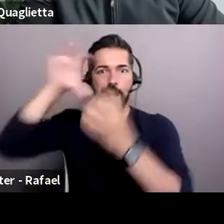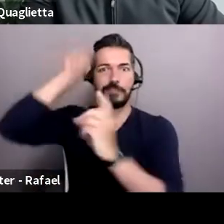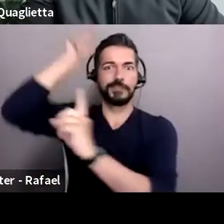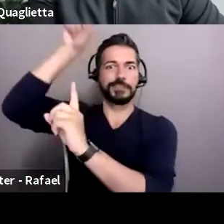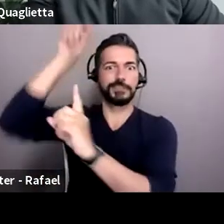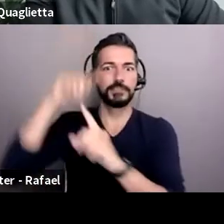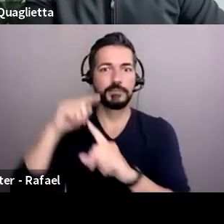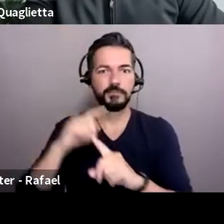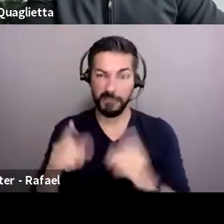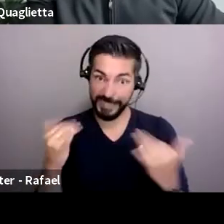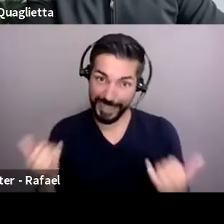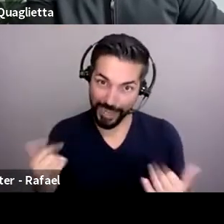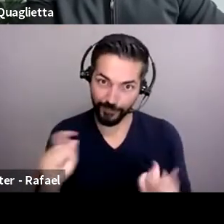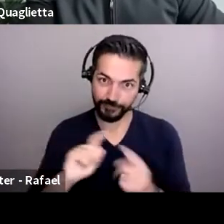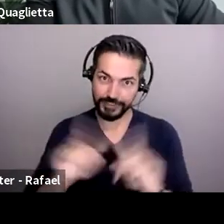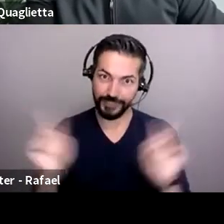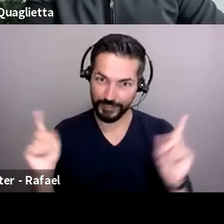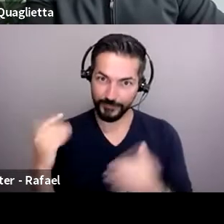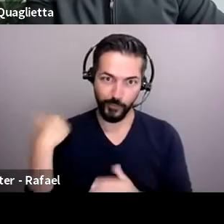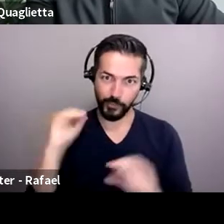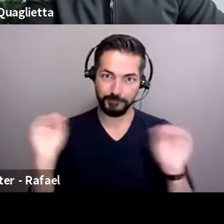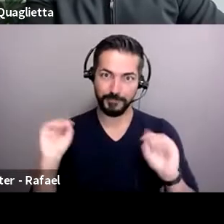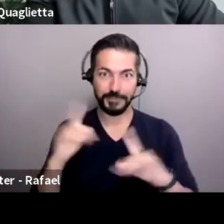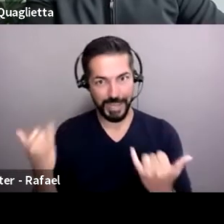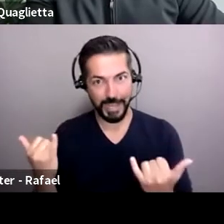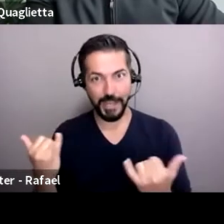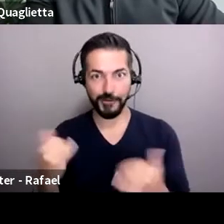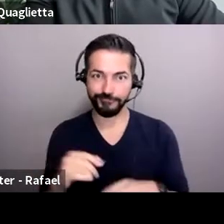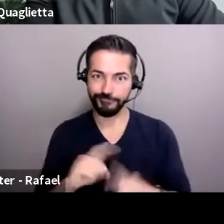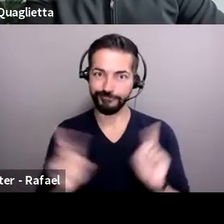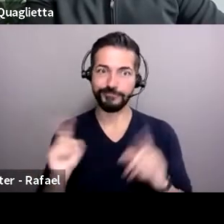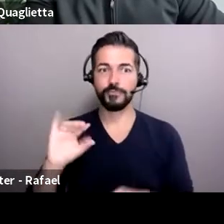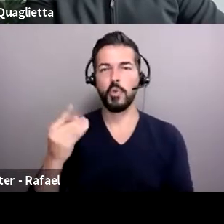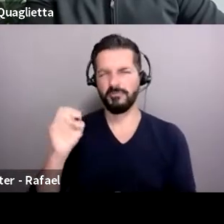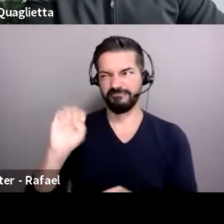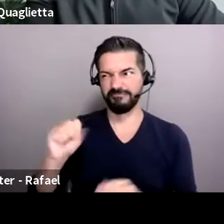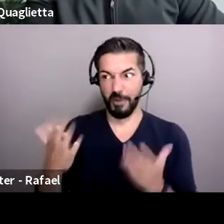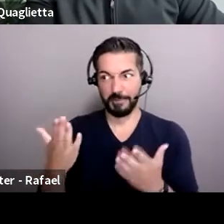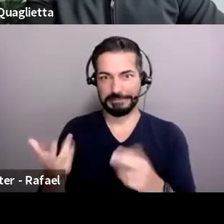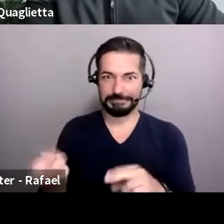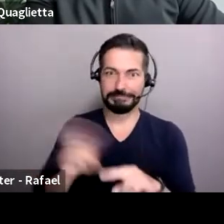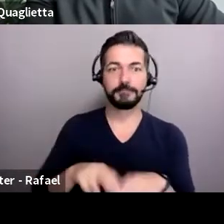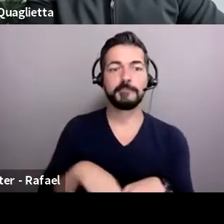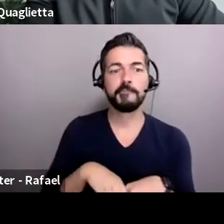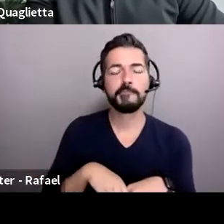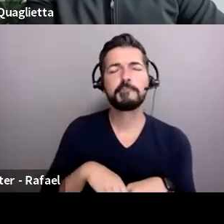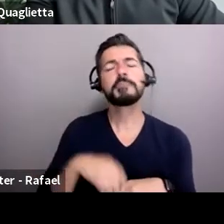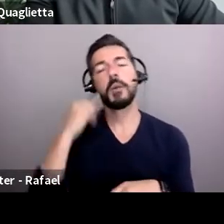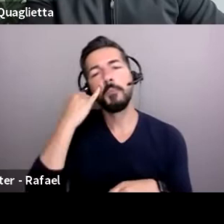Yeah. And so what if you're an enterprise and you have your budget, but you're sitting there, imagine that you're a sharp right